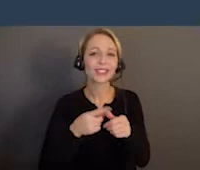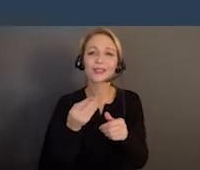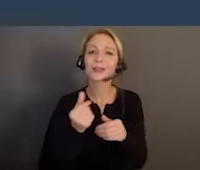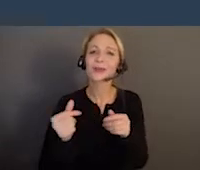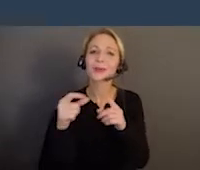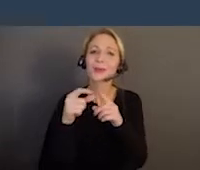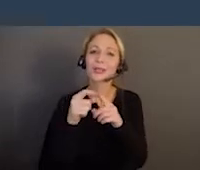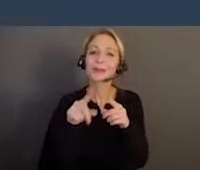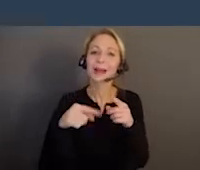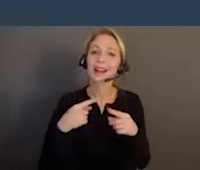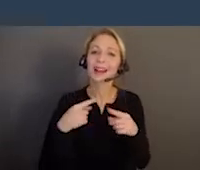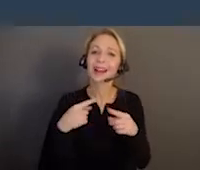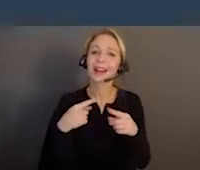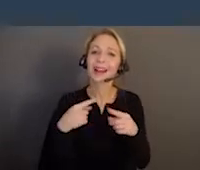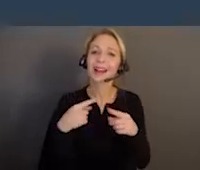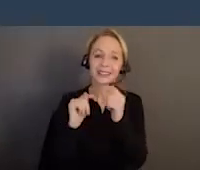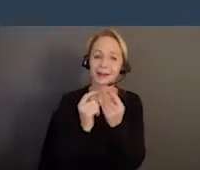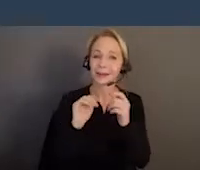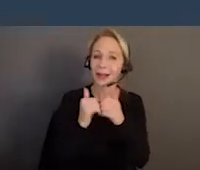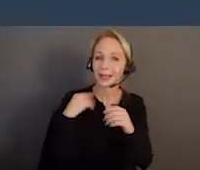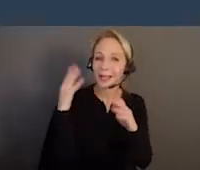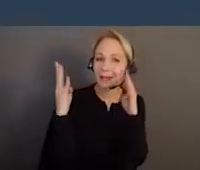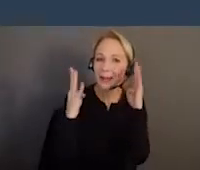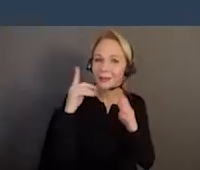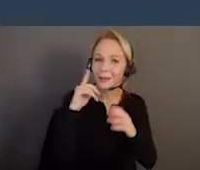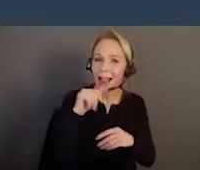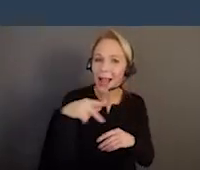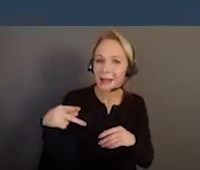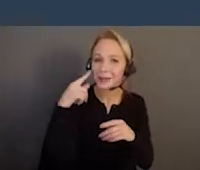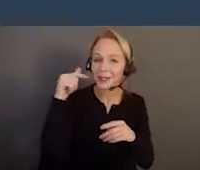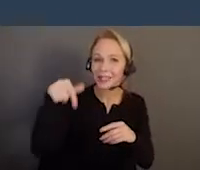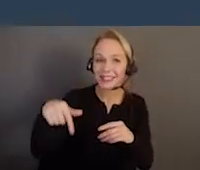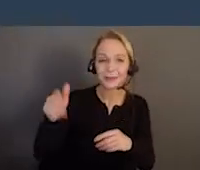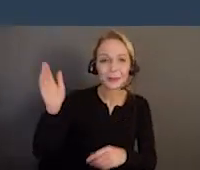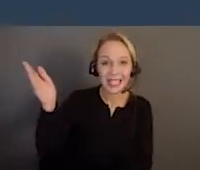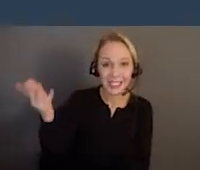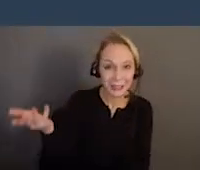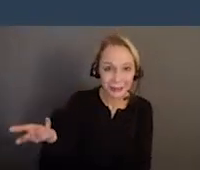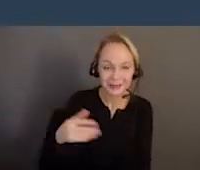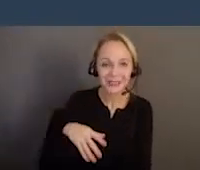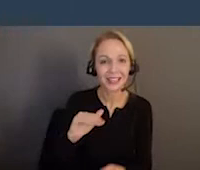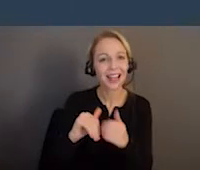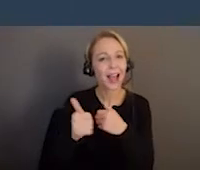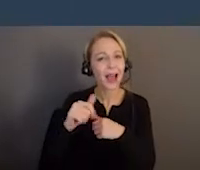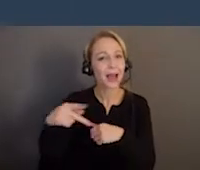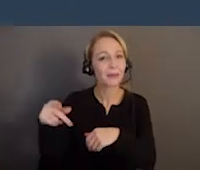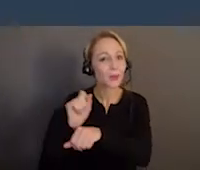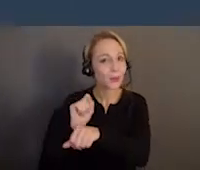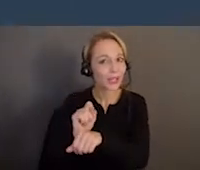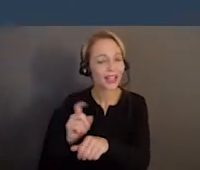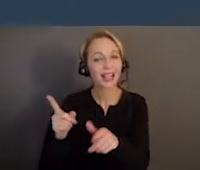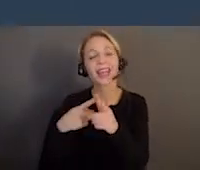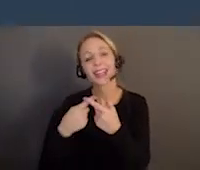HOW WE HAVE COME UP WITH A APP FOR THIS PRESENTATION